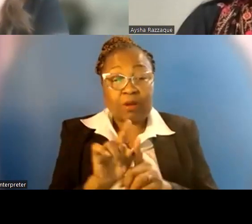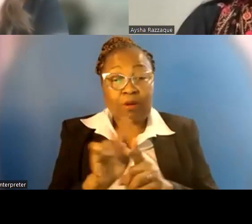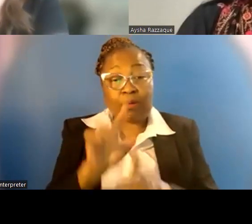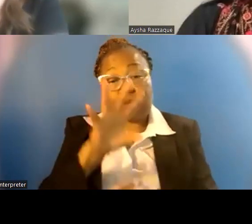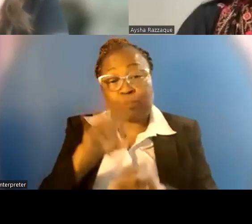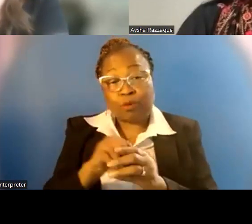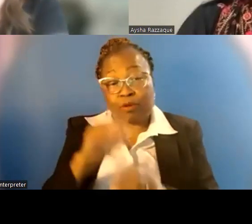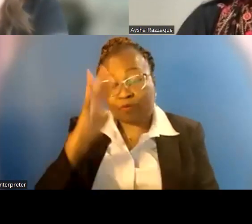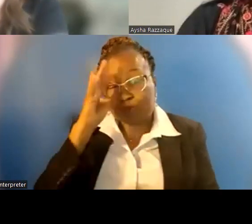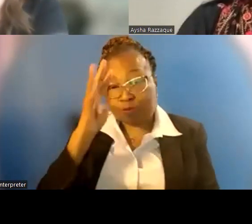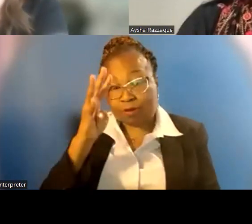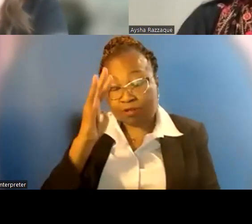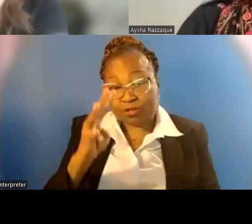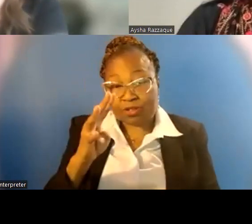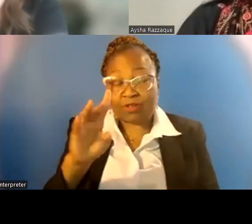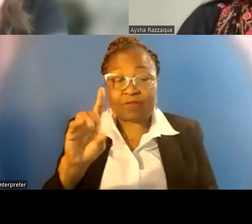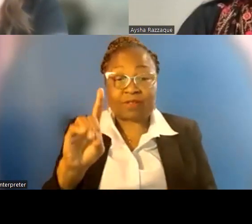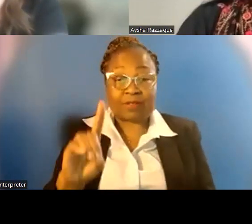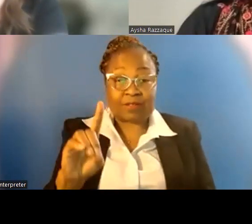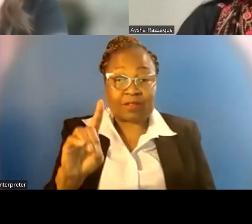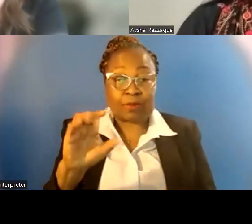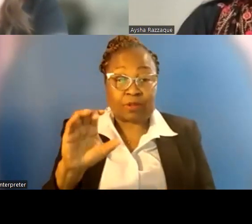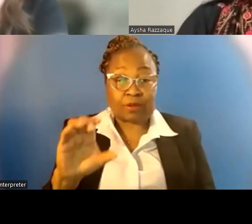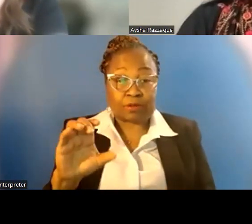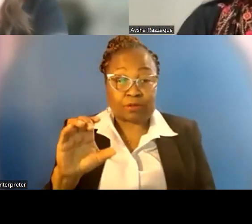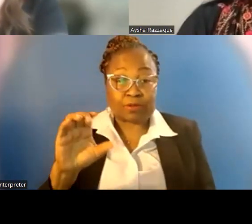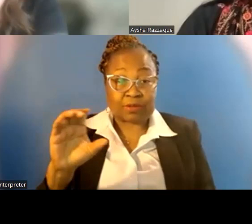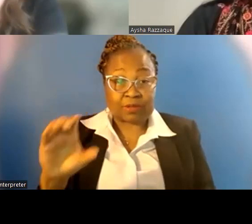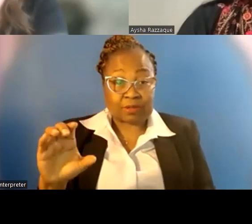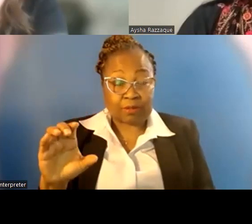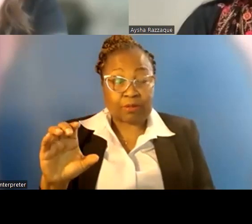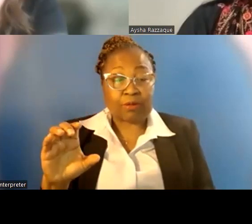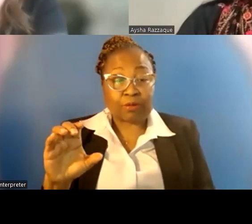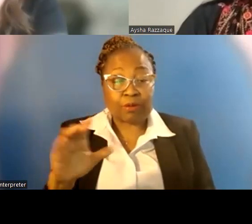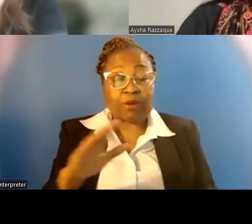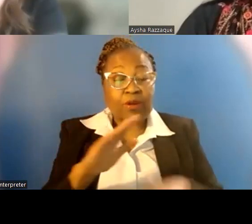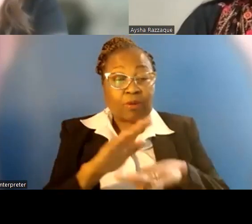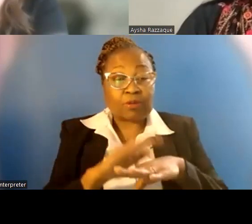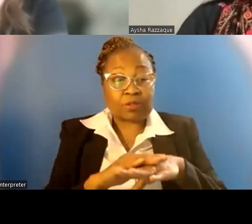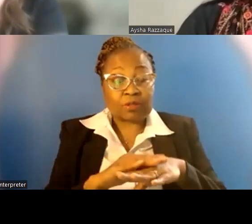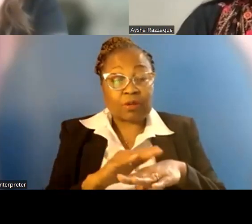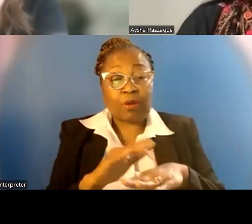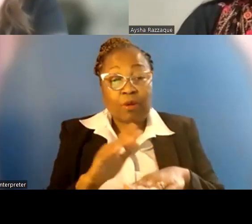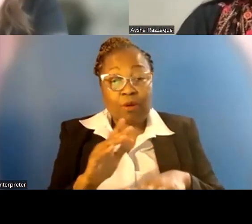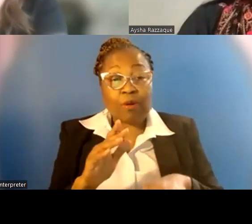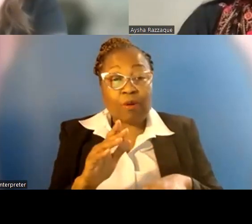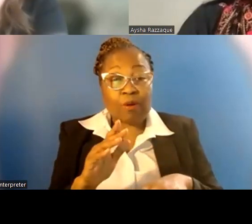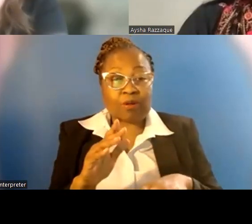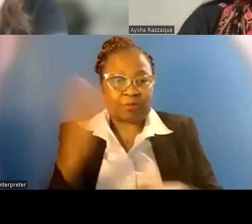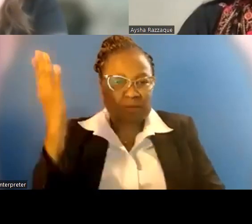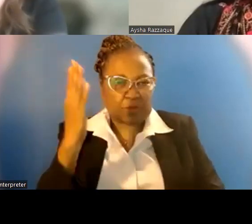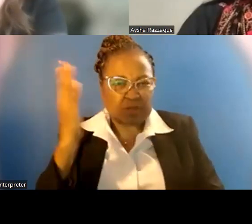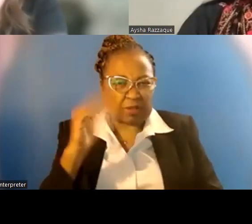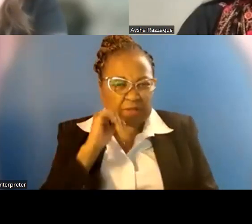of the Disability Cultural Center was on a presentation yesterday where we gave a little bit